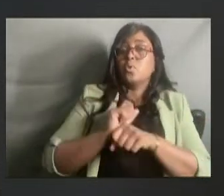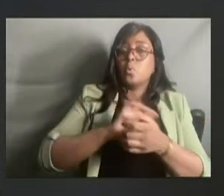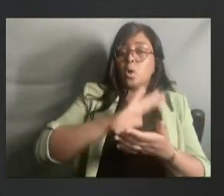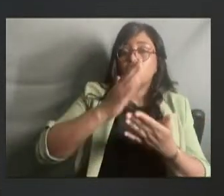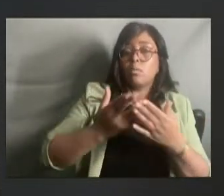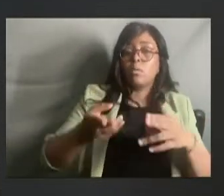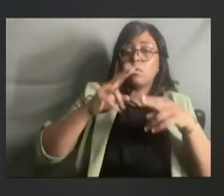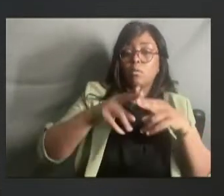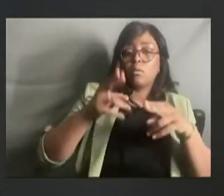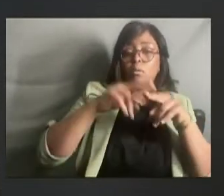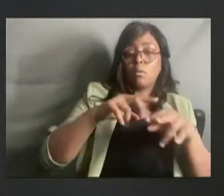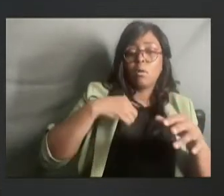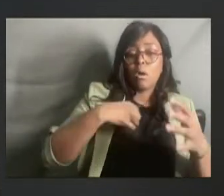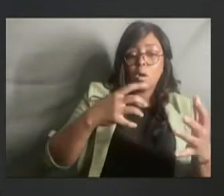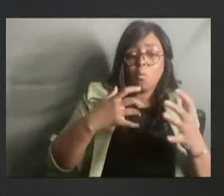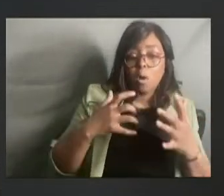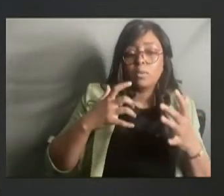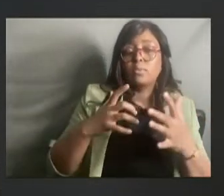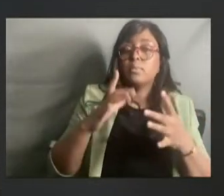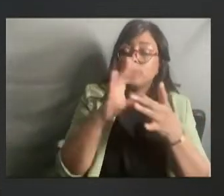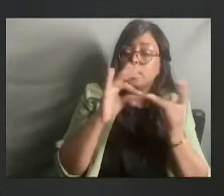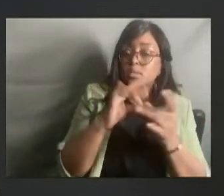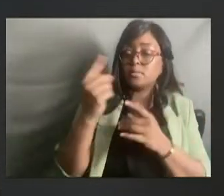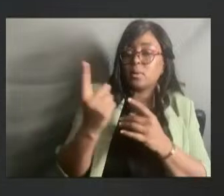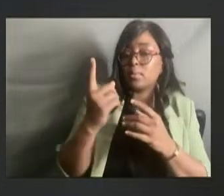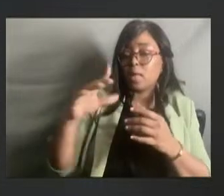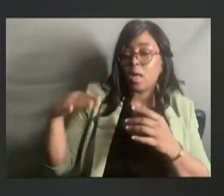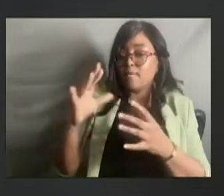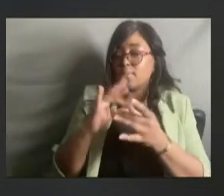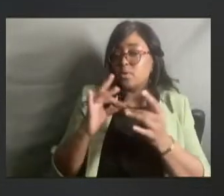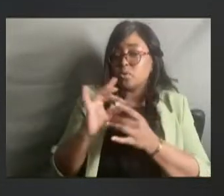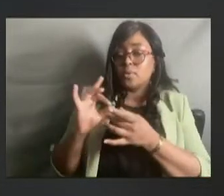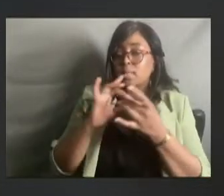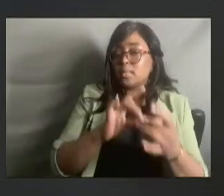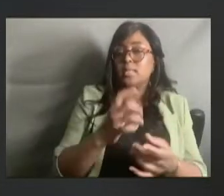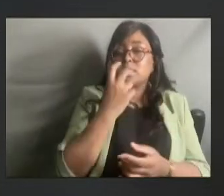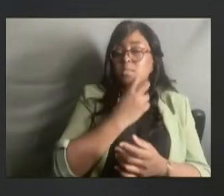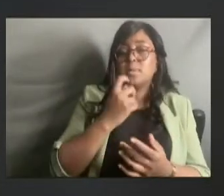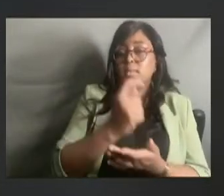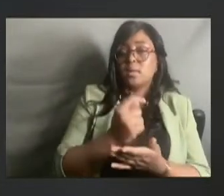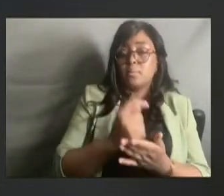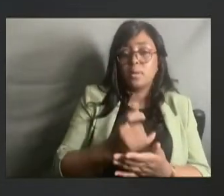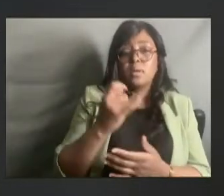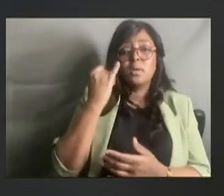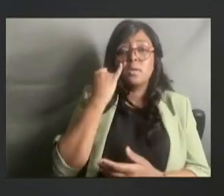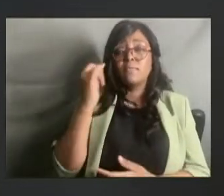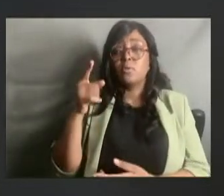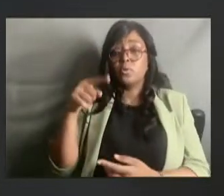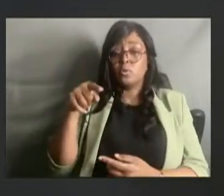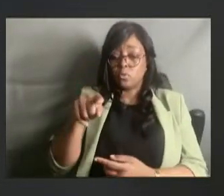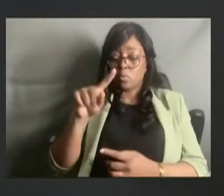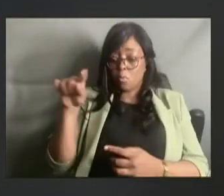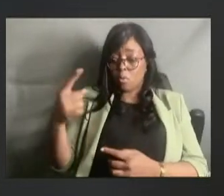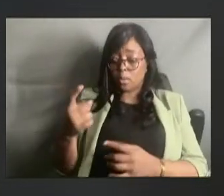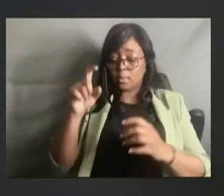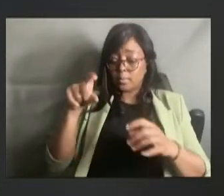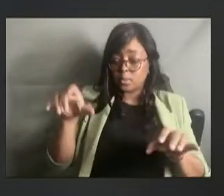demanding. I want to elevate something that we haven't talked about about our speech